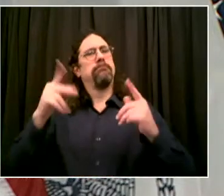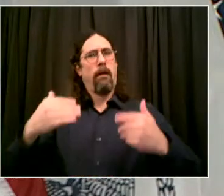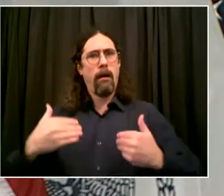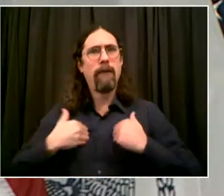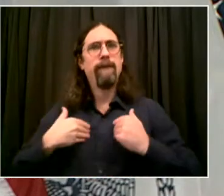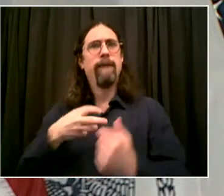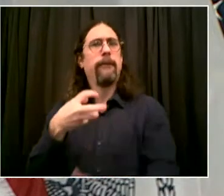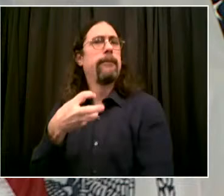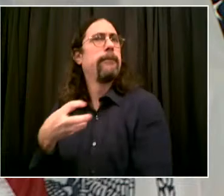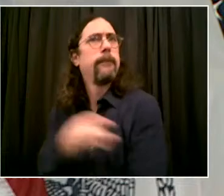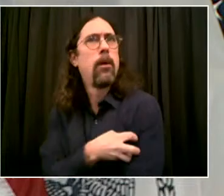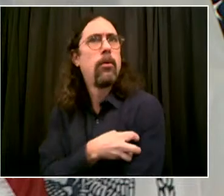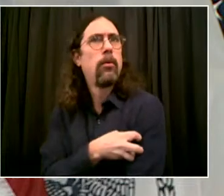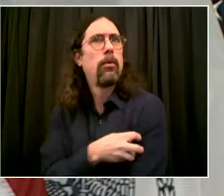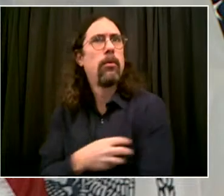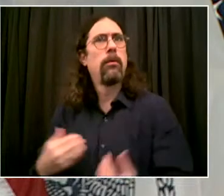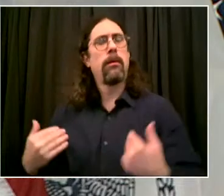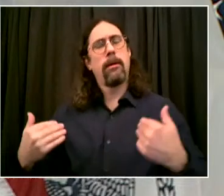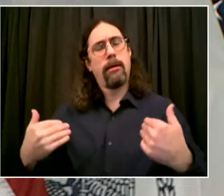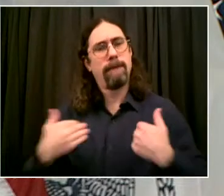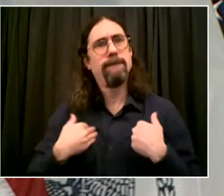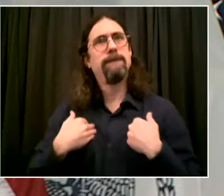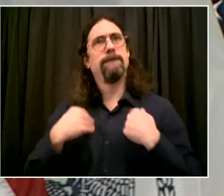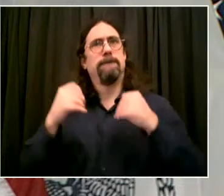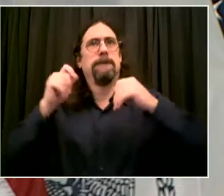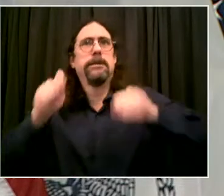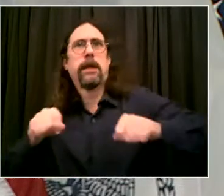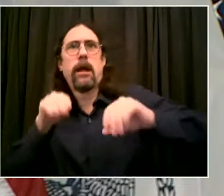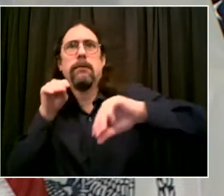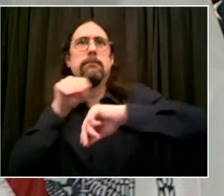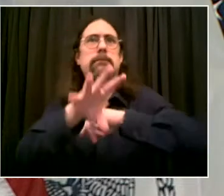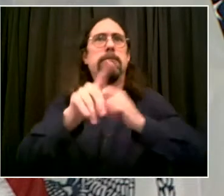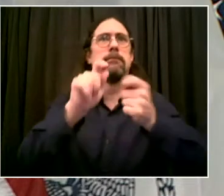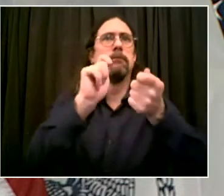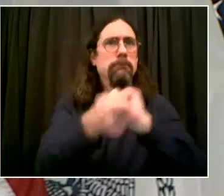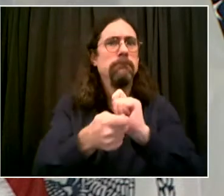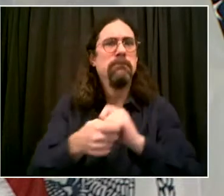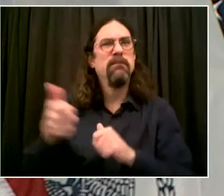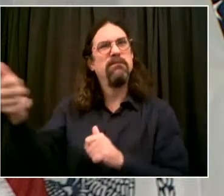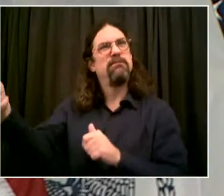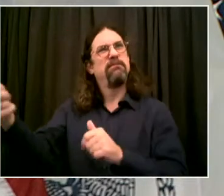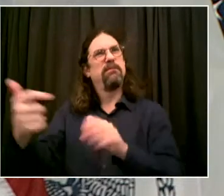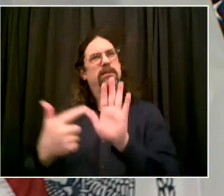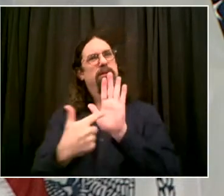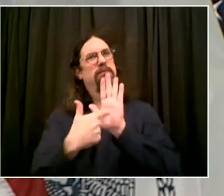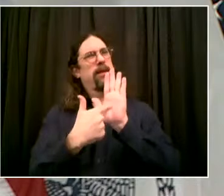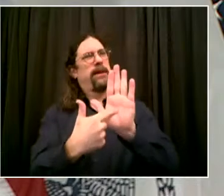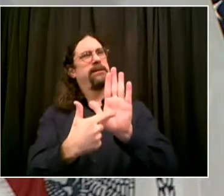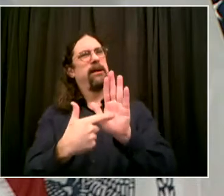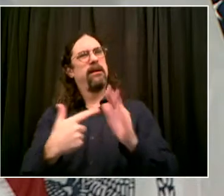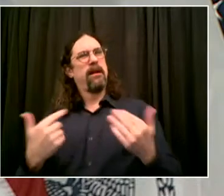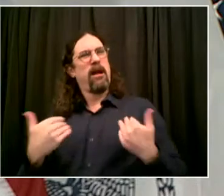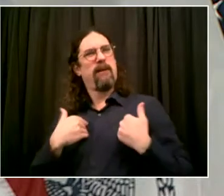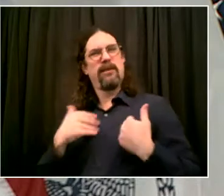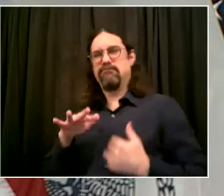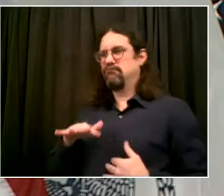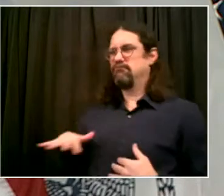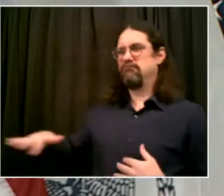MUCH OF HIS LIFE.